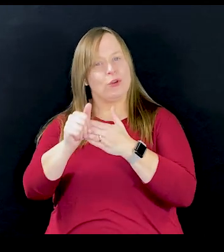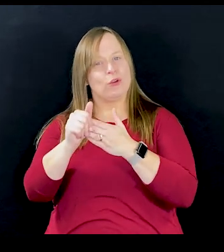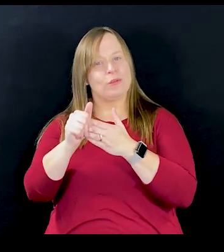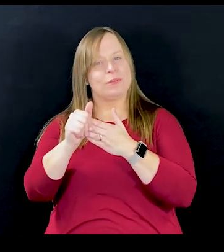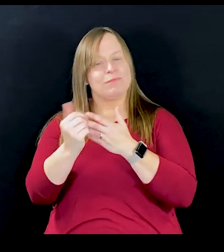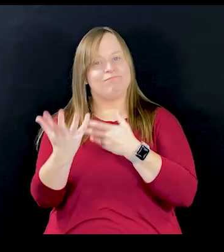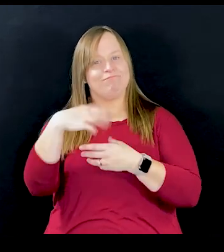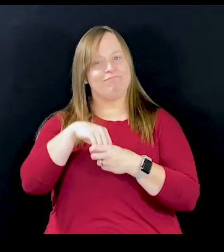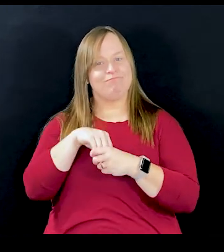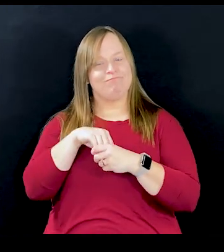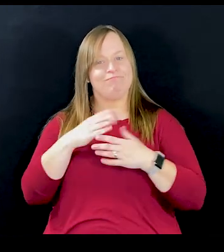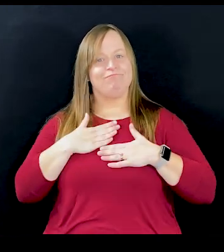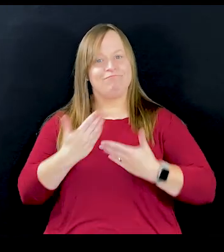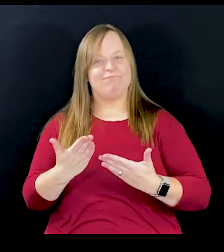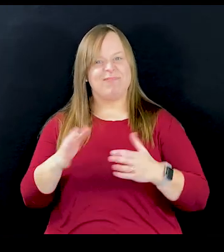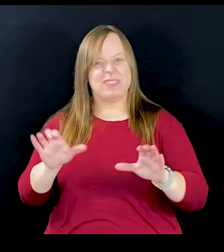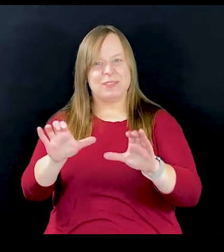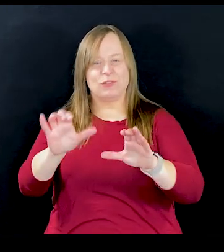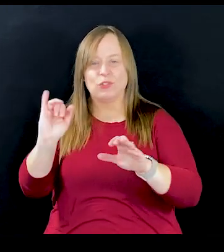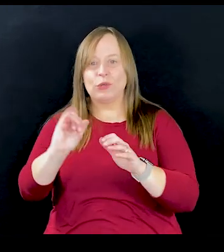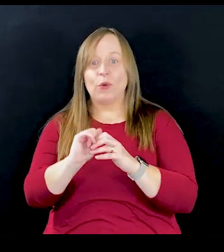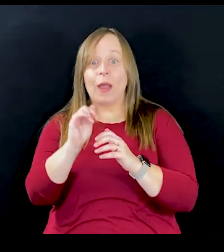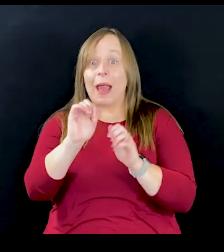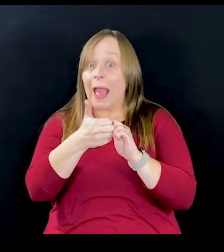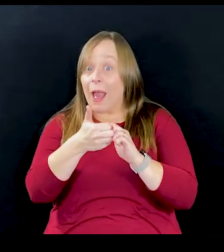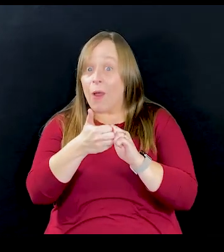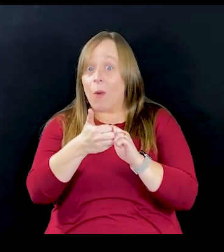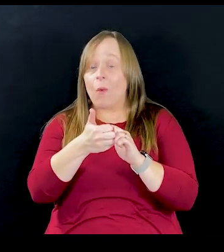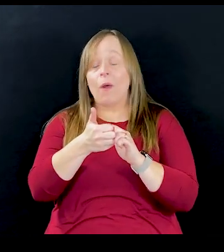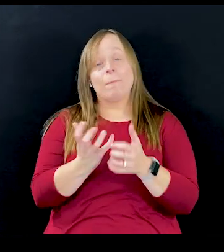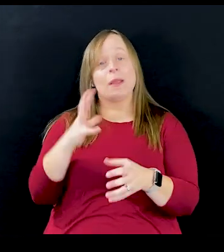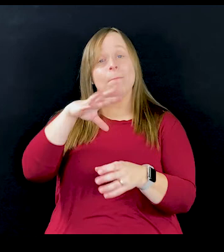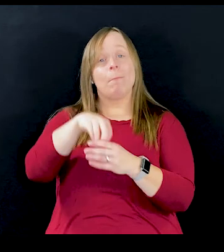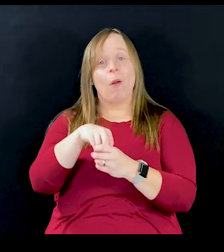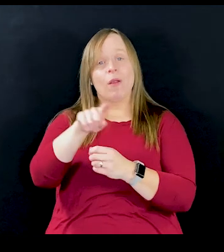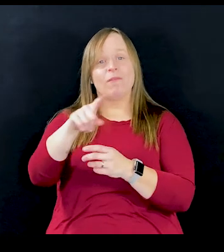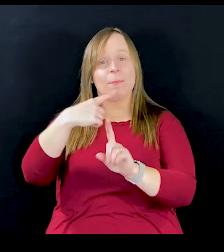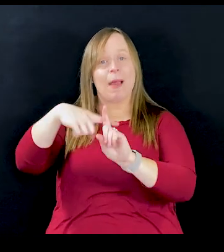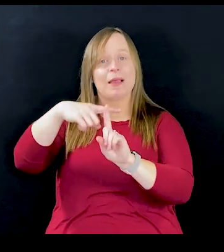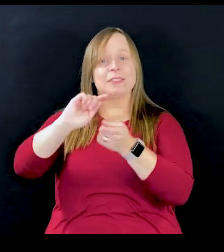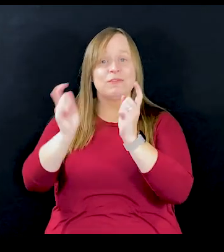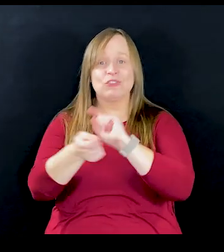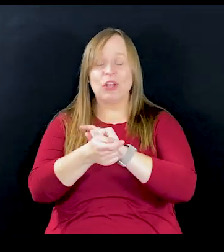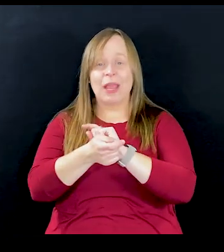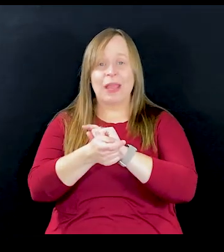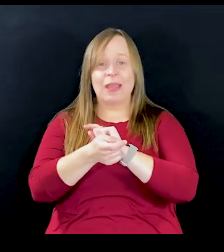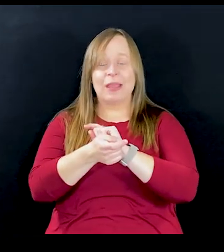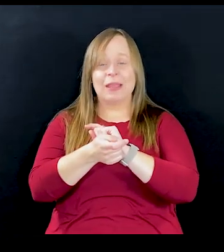And we can be leaders in this movement as well. Simply by being a part of the positive change both big,